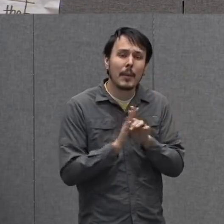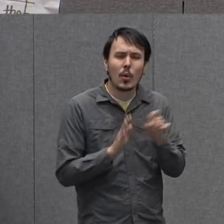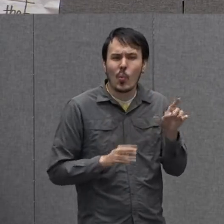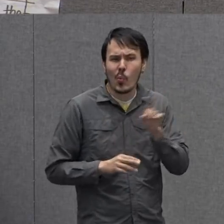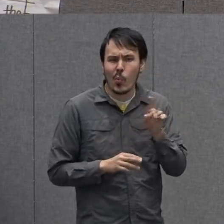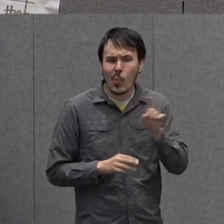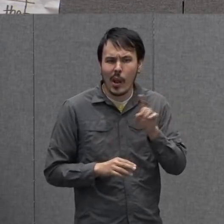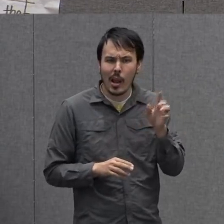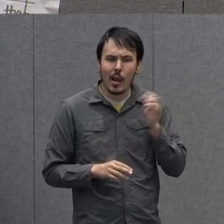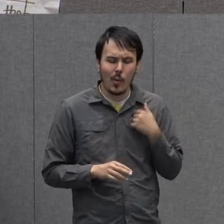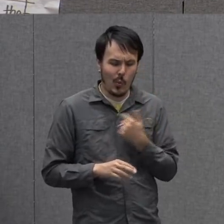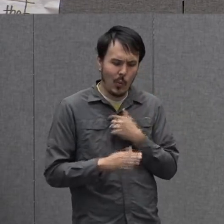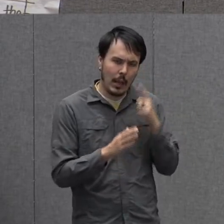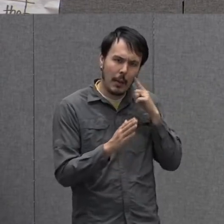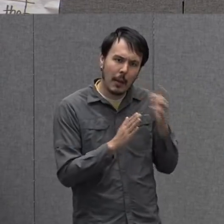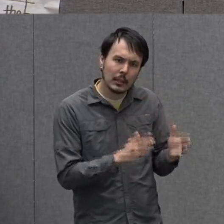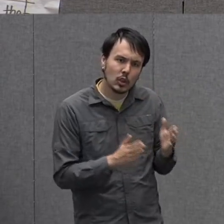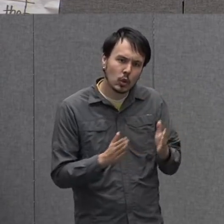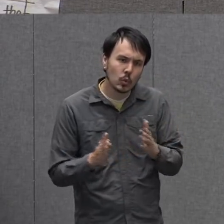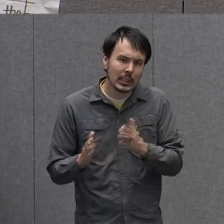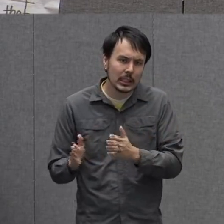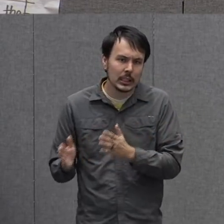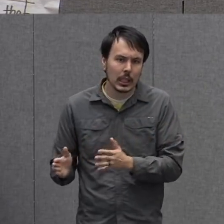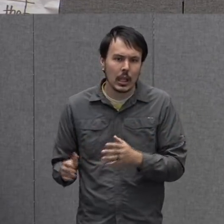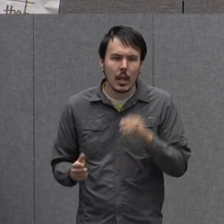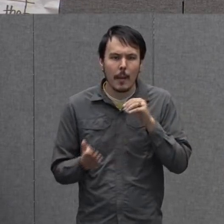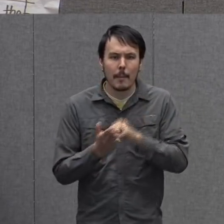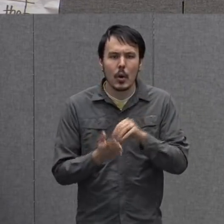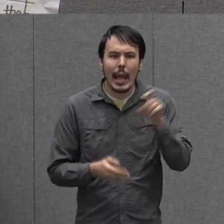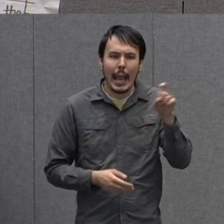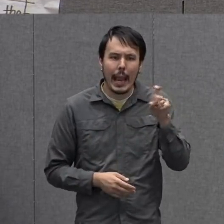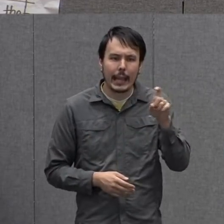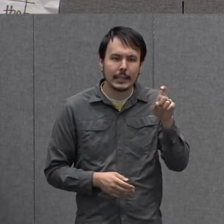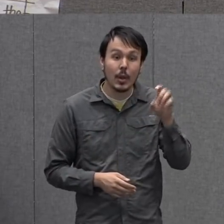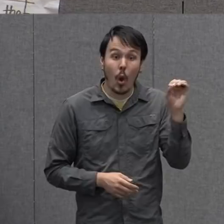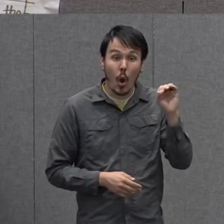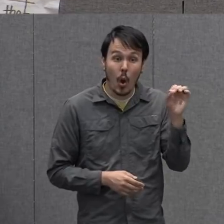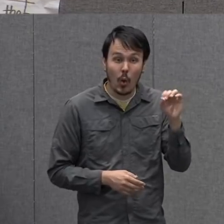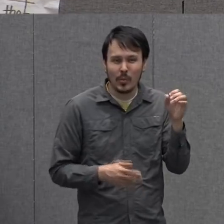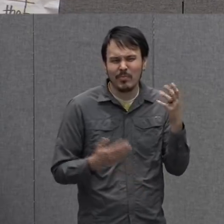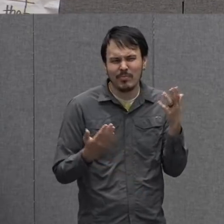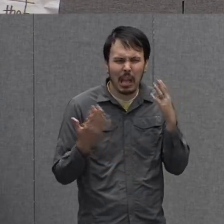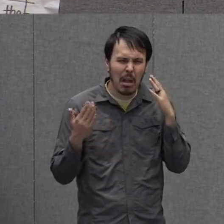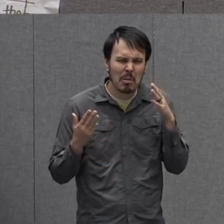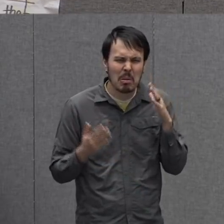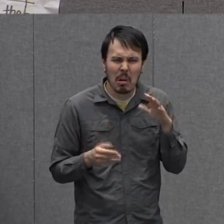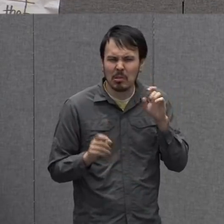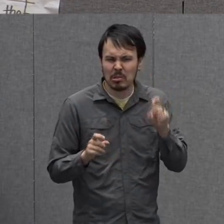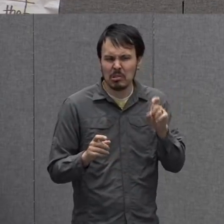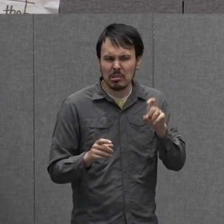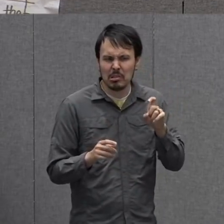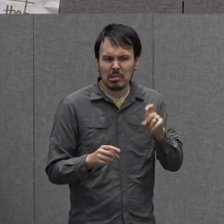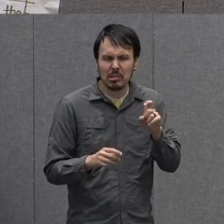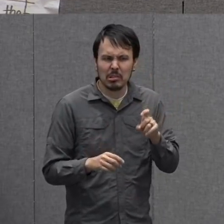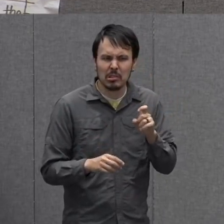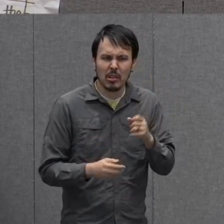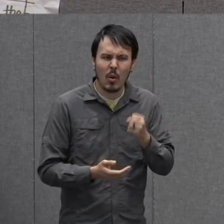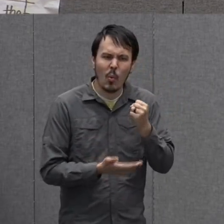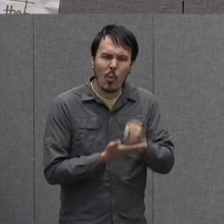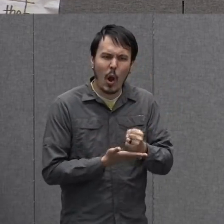strategically put whether we're Xs or Os, and let's see, I don't know, should we rock, paper, scissor to see who's Xs or Os